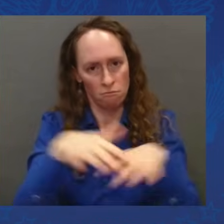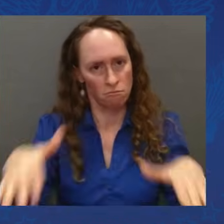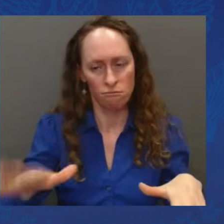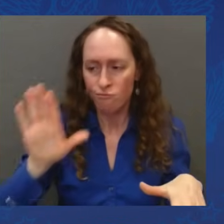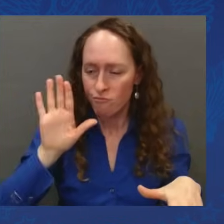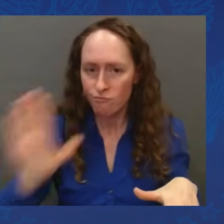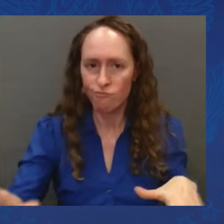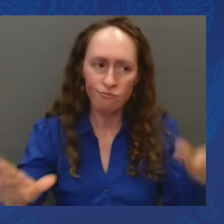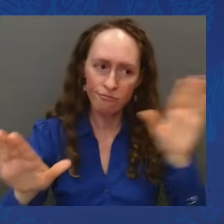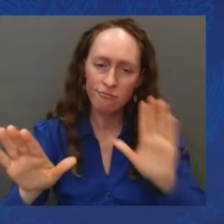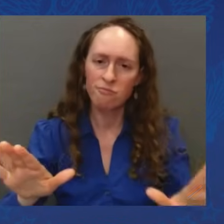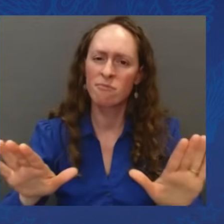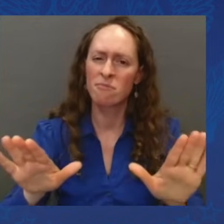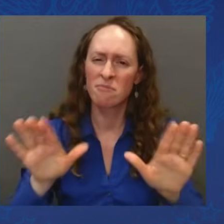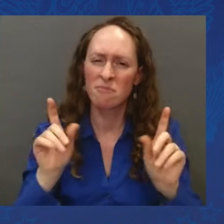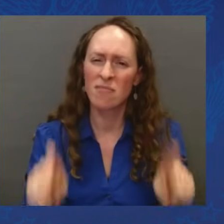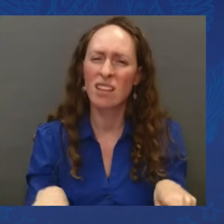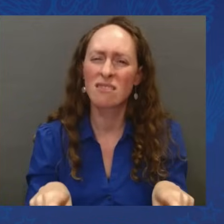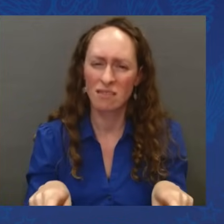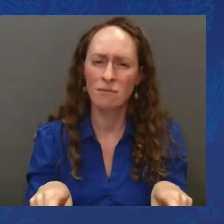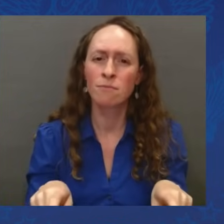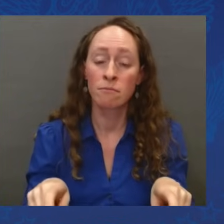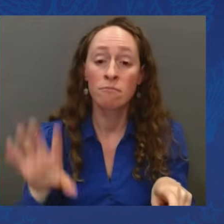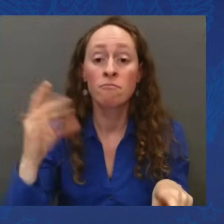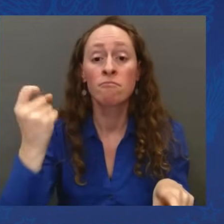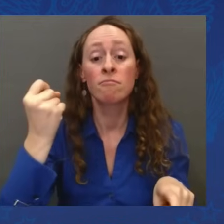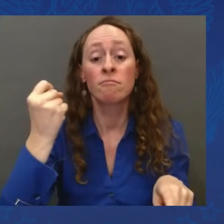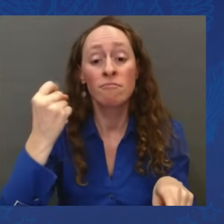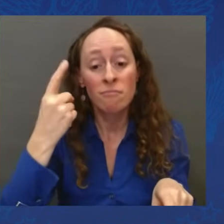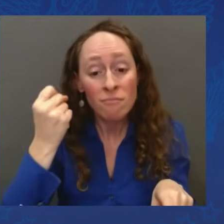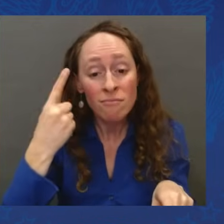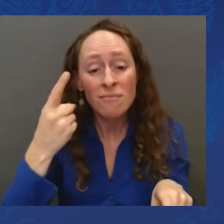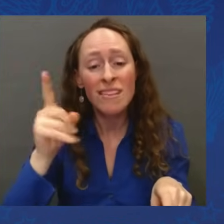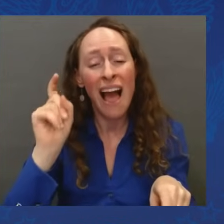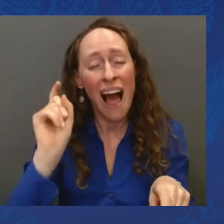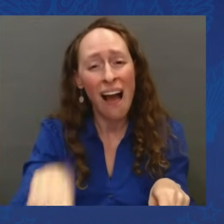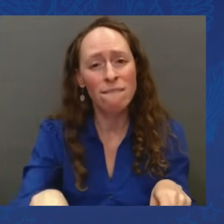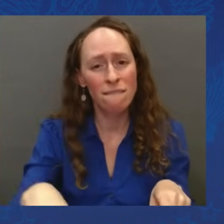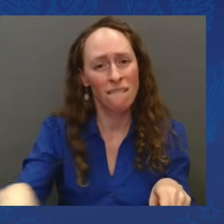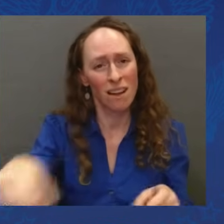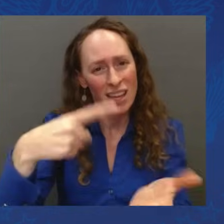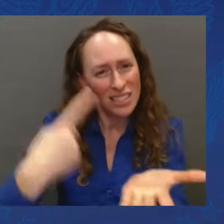whether or not we're just dealing with -- they're dealing with Hamas -- that's going to engage in the same activities